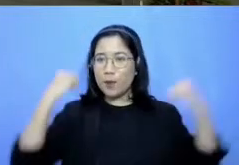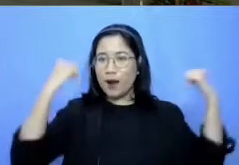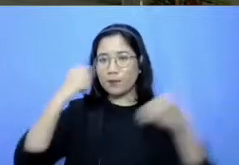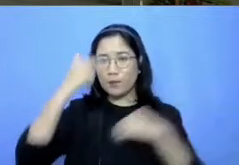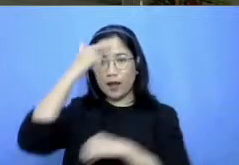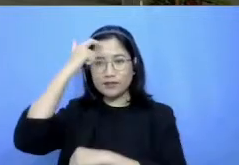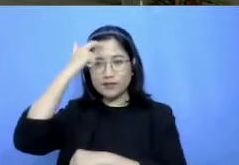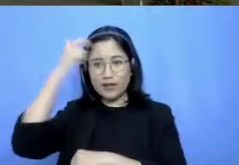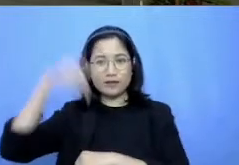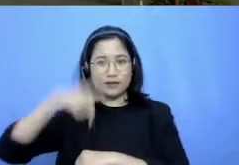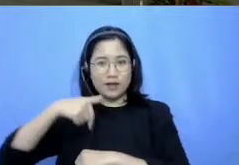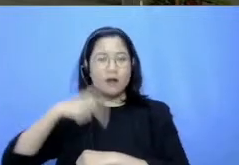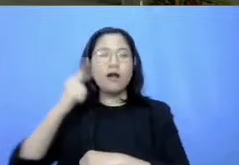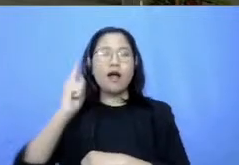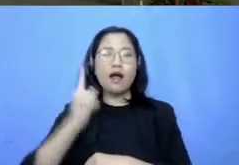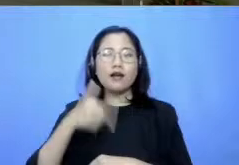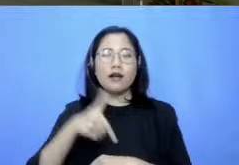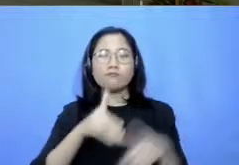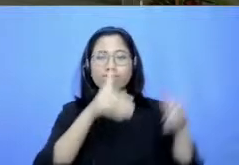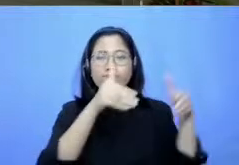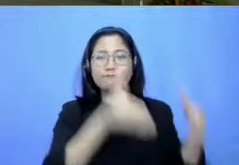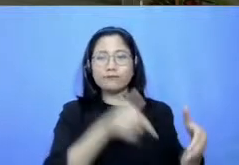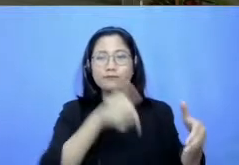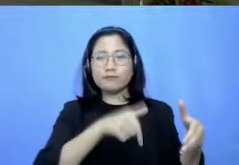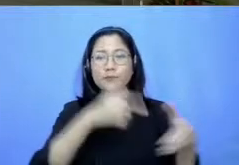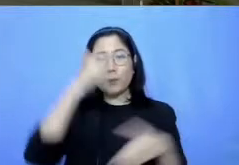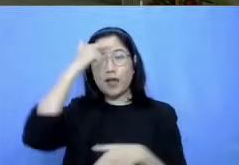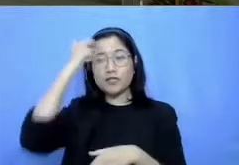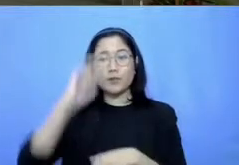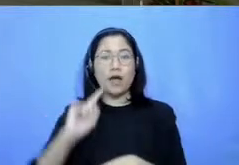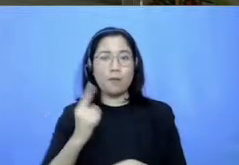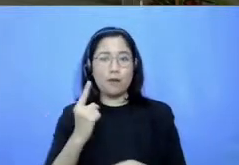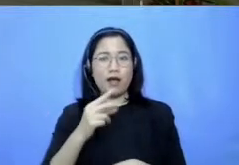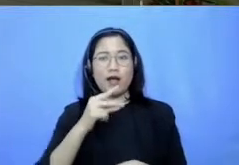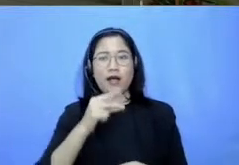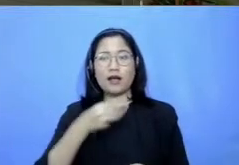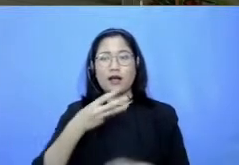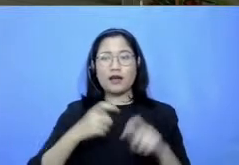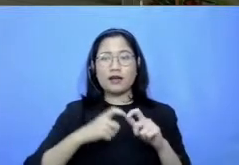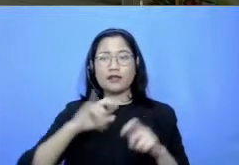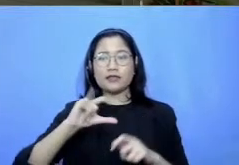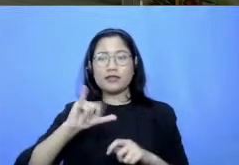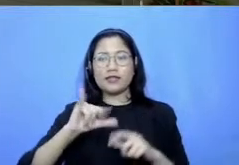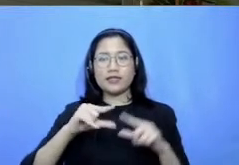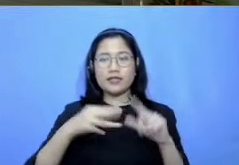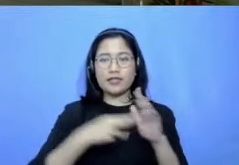the training session The first lesson is tough rezalliants and our technology will be ready to